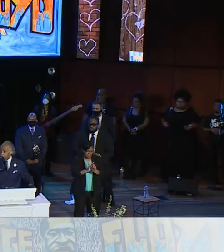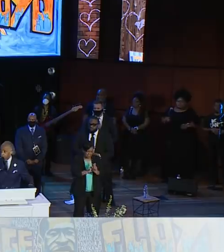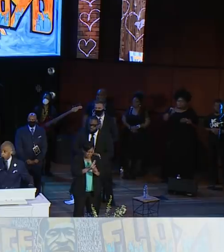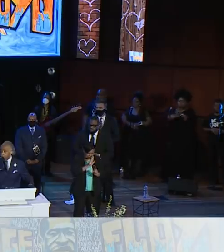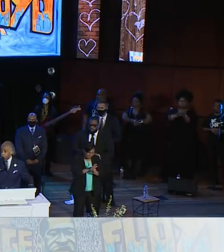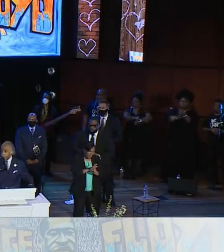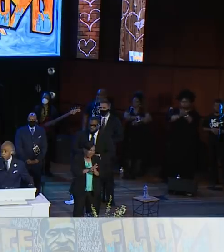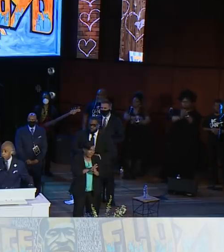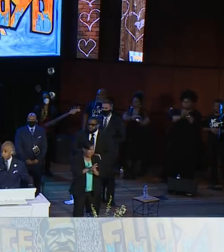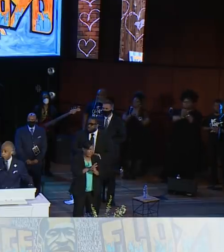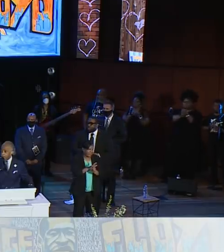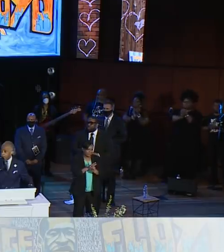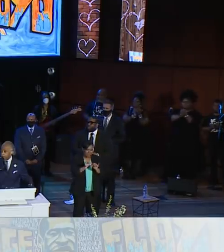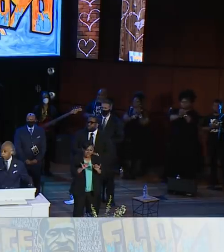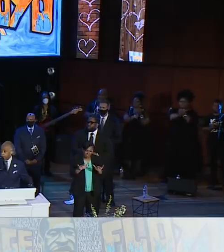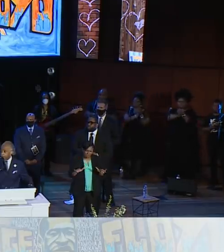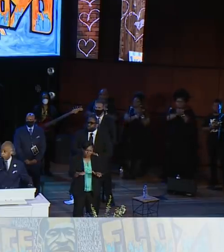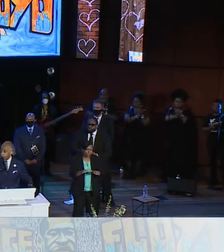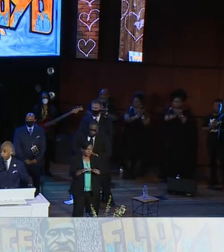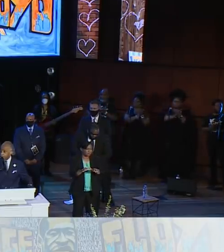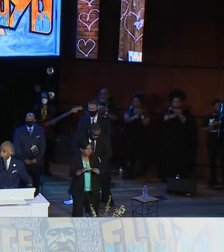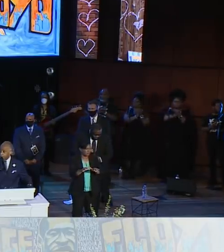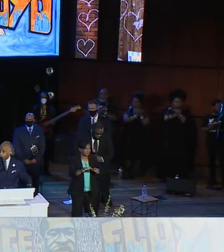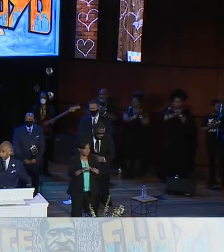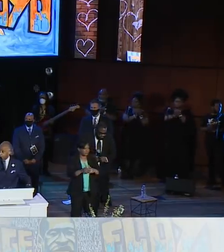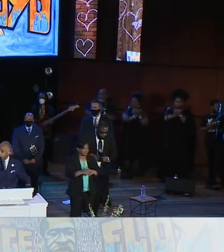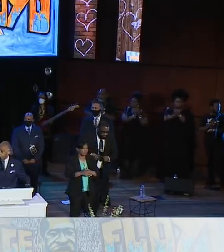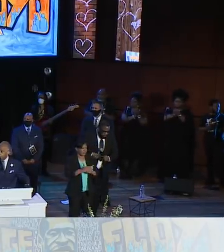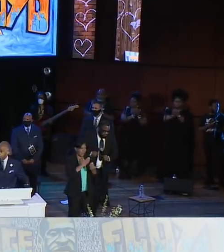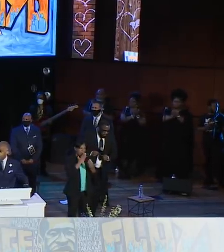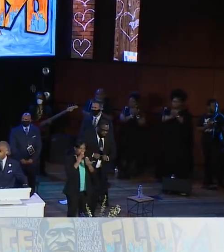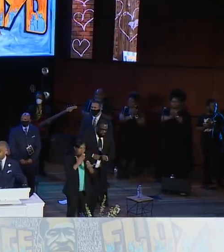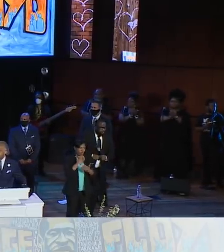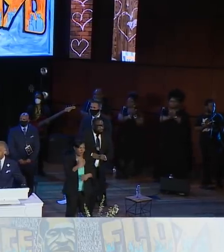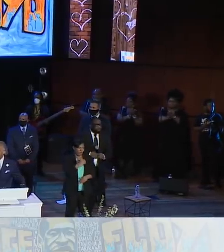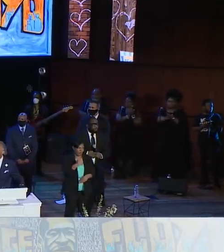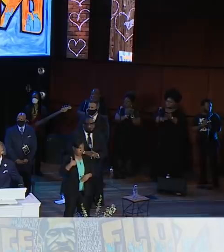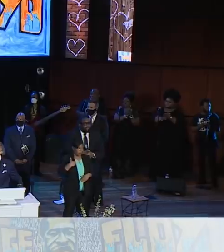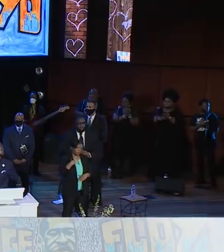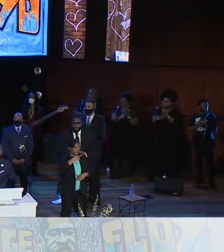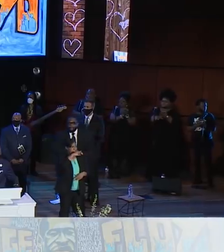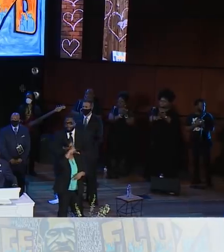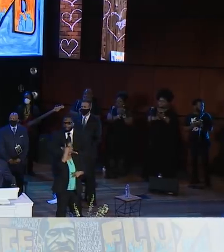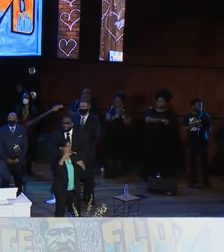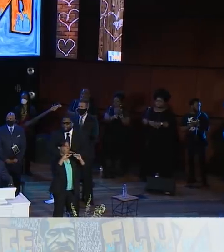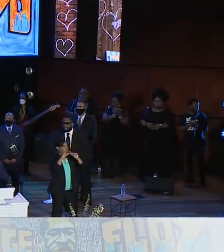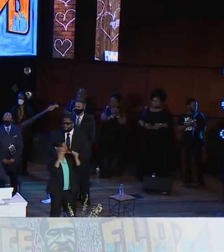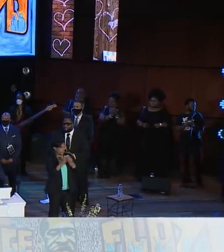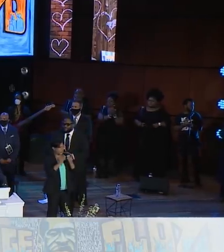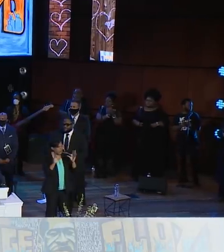JUSTICE IN THE NAME OF GEORGE. I WANT TO THANK THE MEMBERS OF